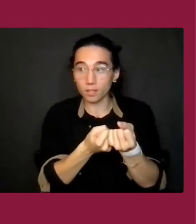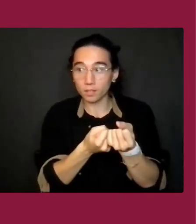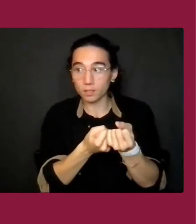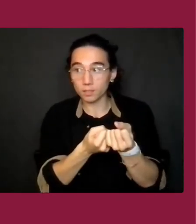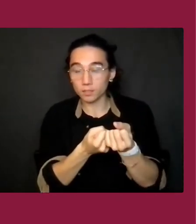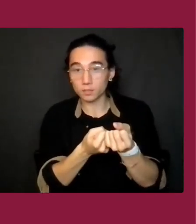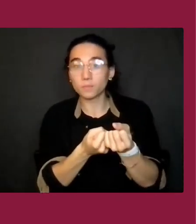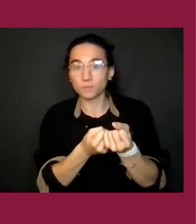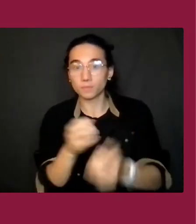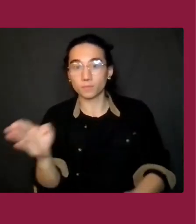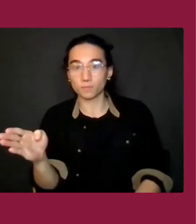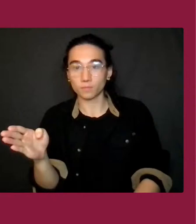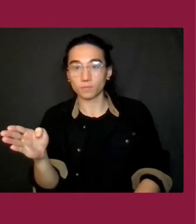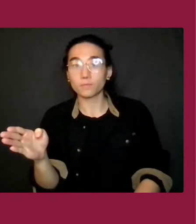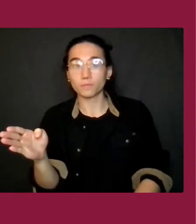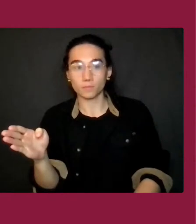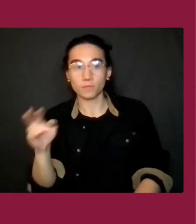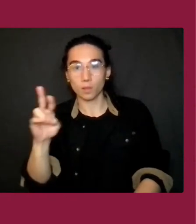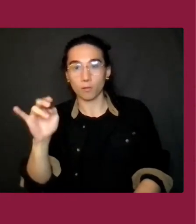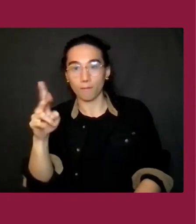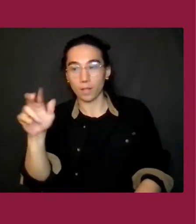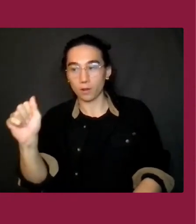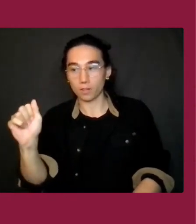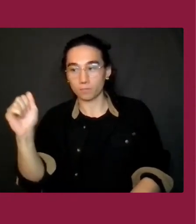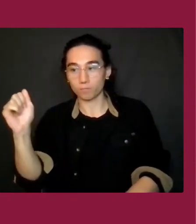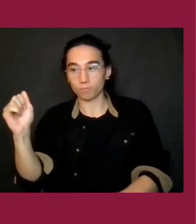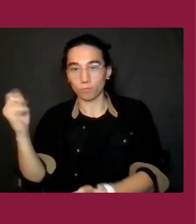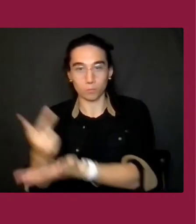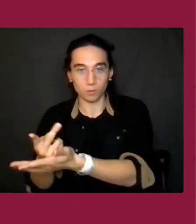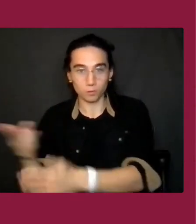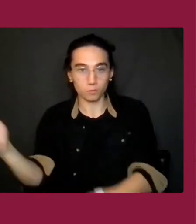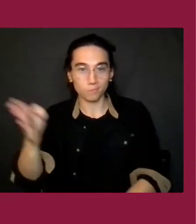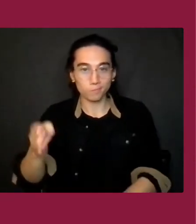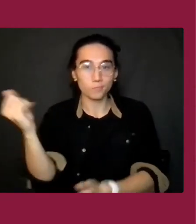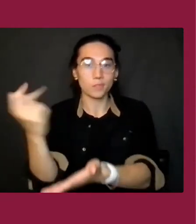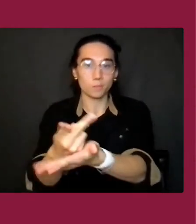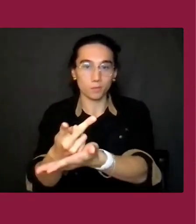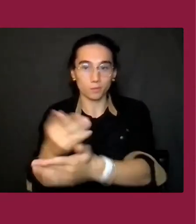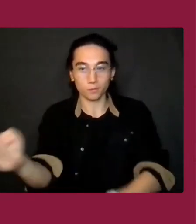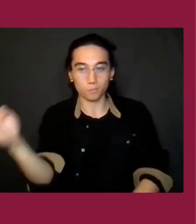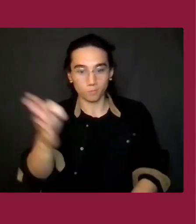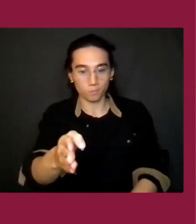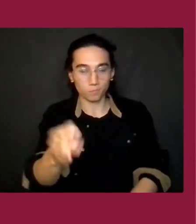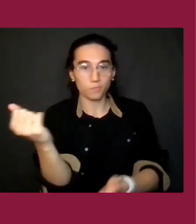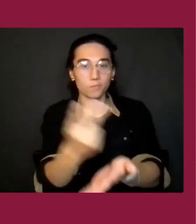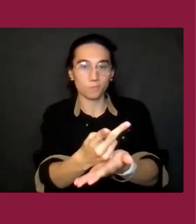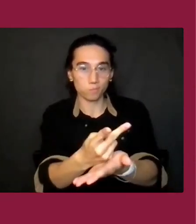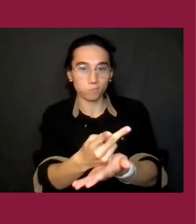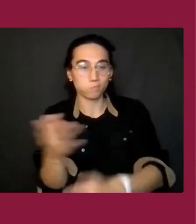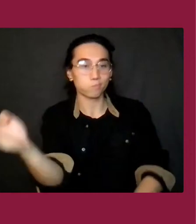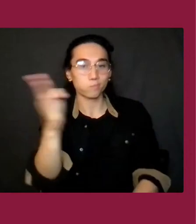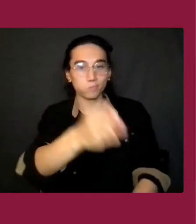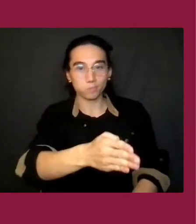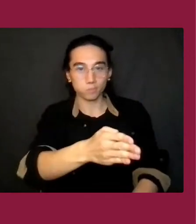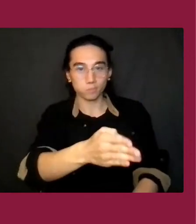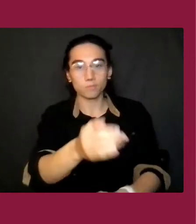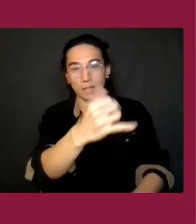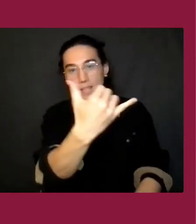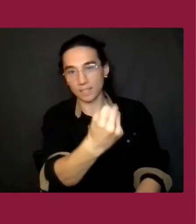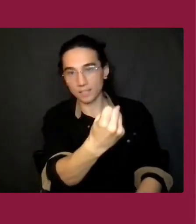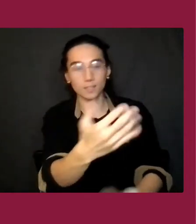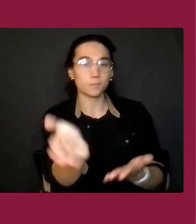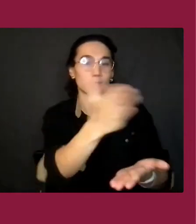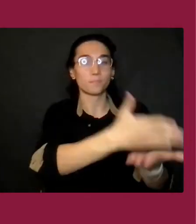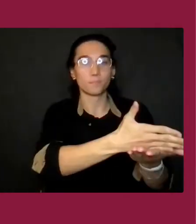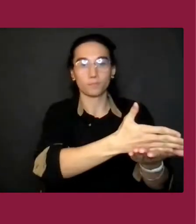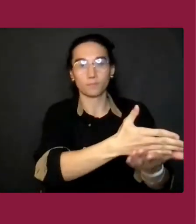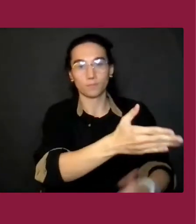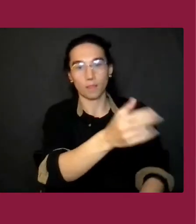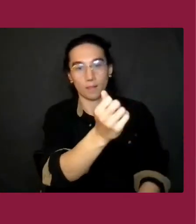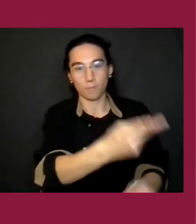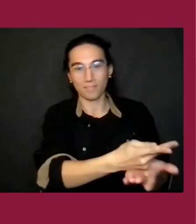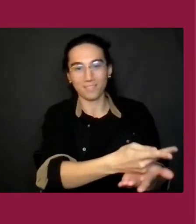Student Trustee Rivera? Approve. Trustee Gaines? Approve. Trustee Rives? Yes. Trustee Buffalo? Yes. Trustee Adams? Aye. Trustee Harvey? Yes